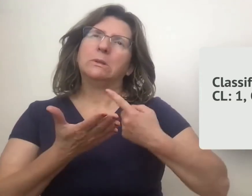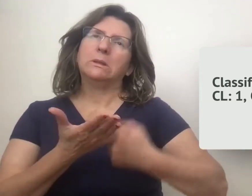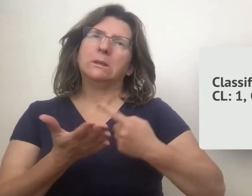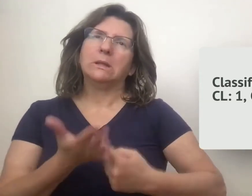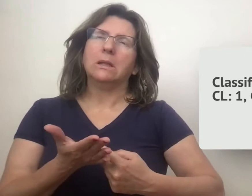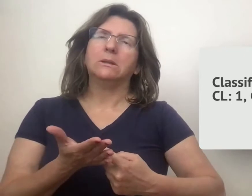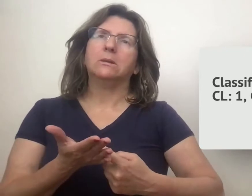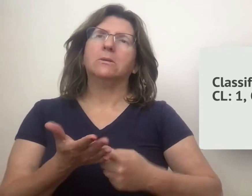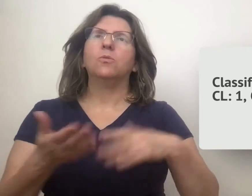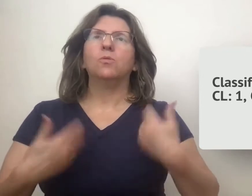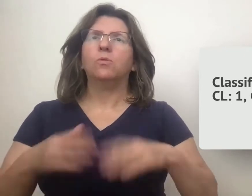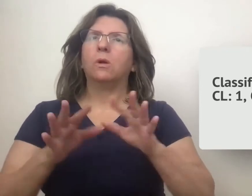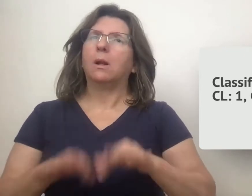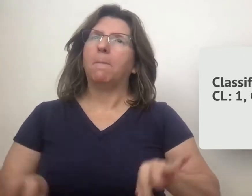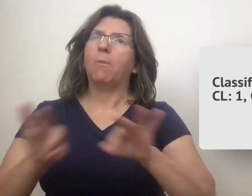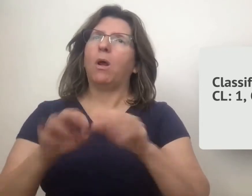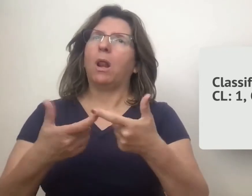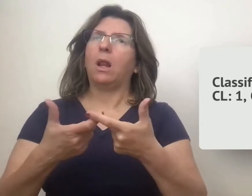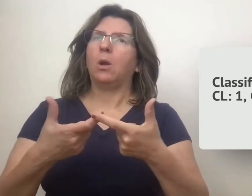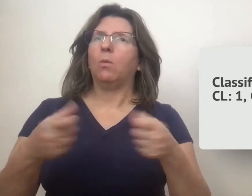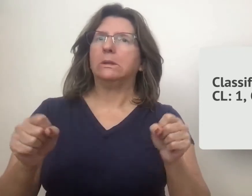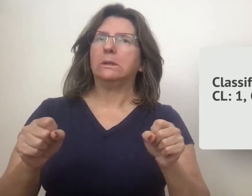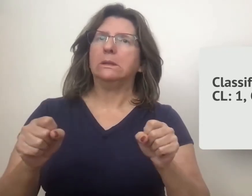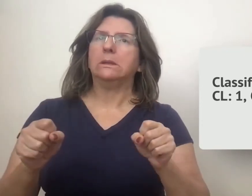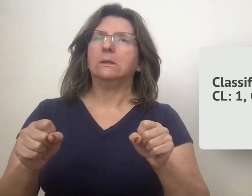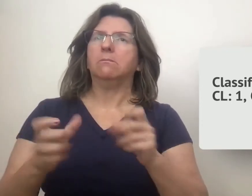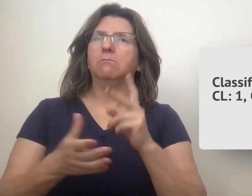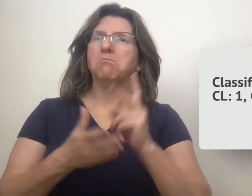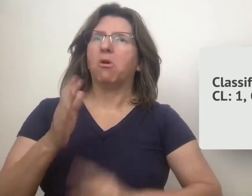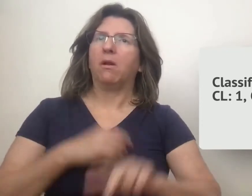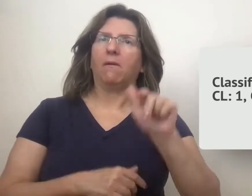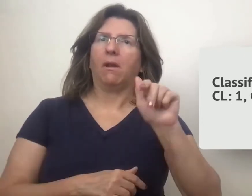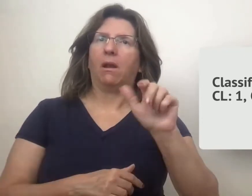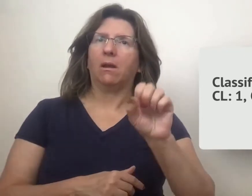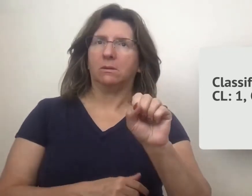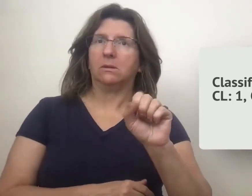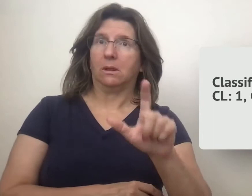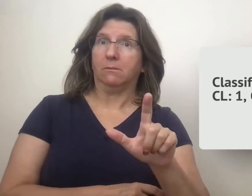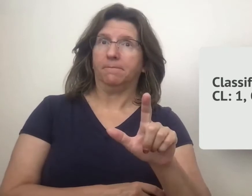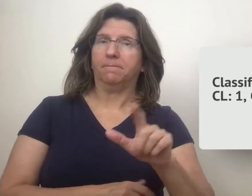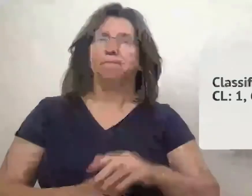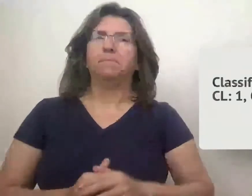We're going to begin our lessons with an important linguistic feature of ASL: